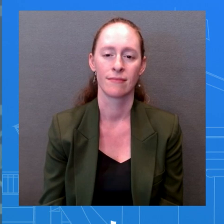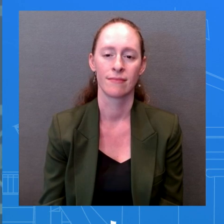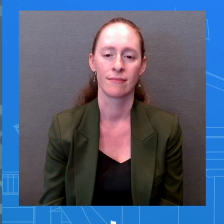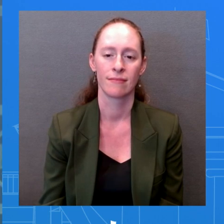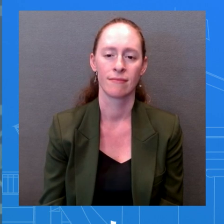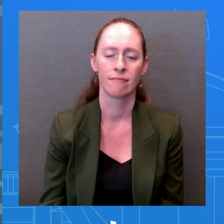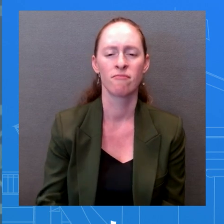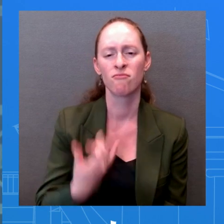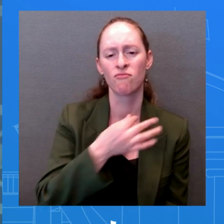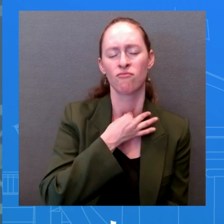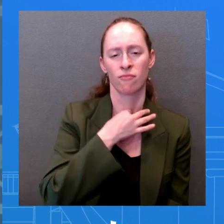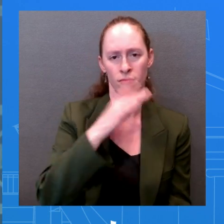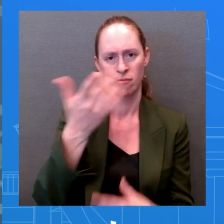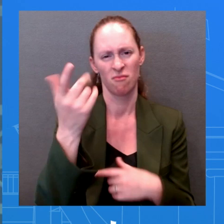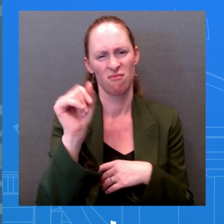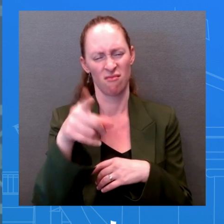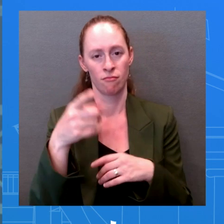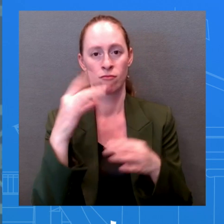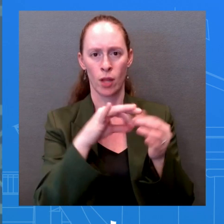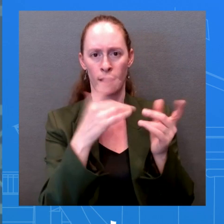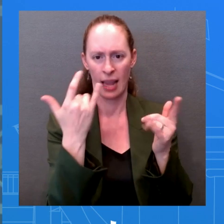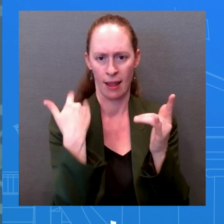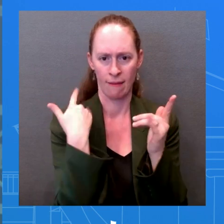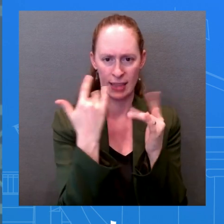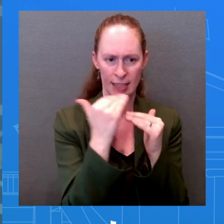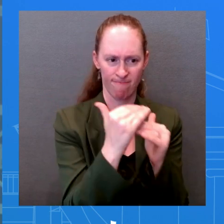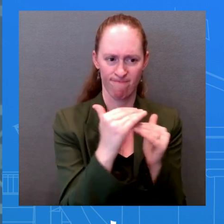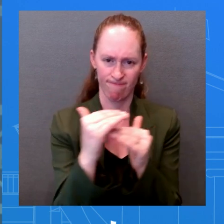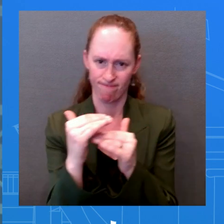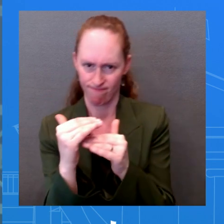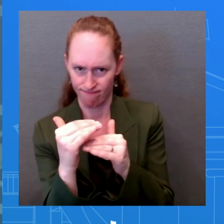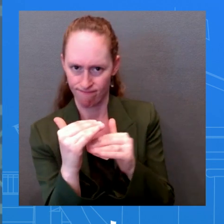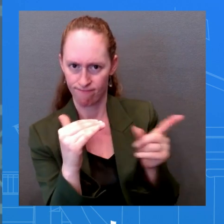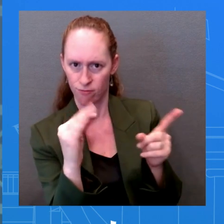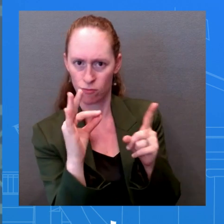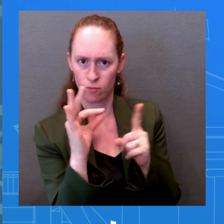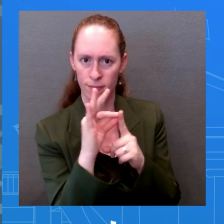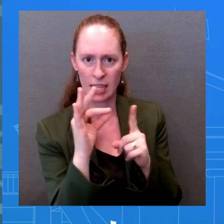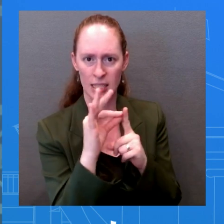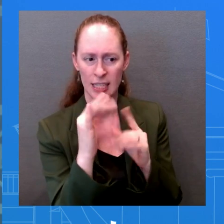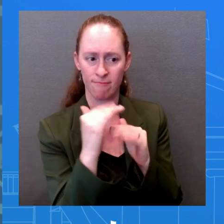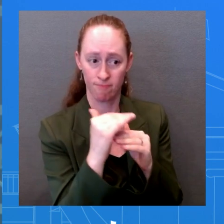The proposed F-16 sustainment package for Pakistan is a proposed sale